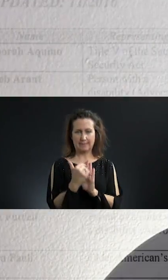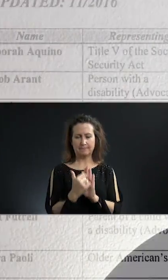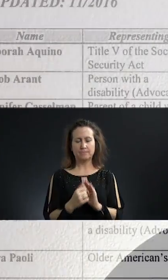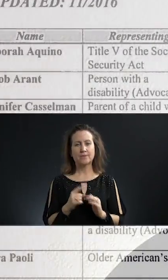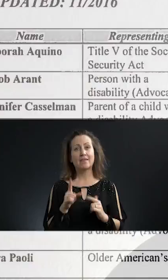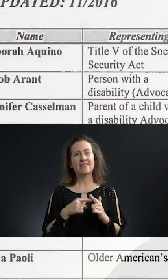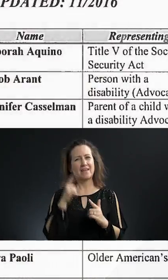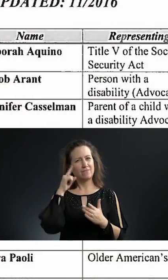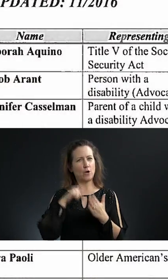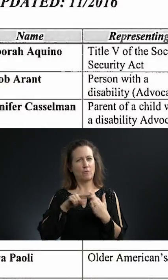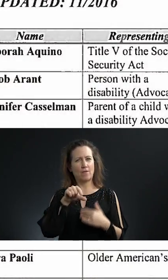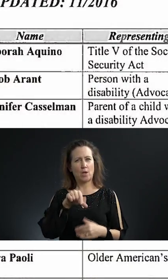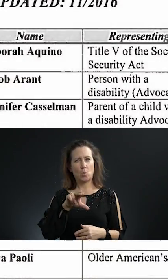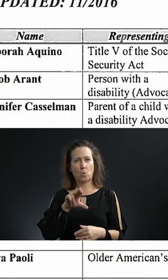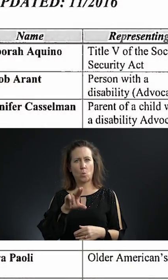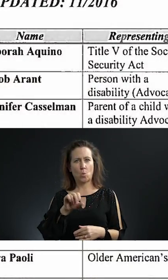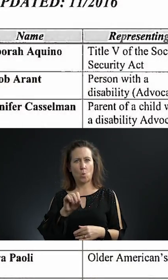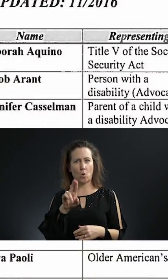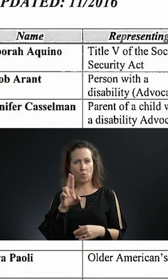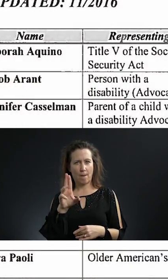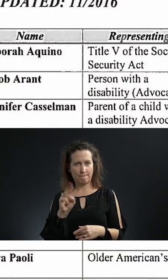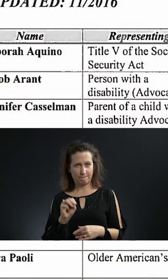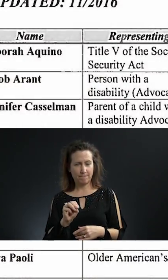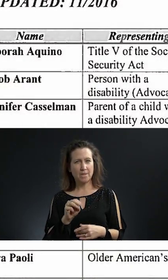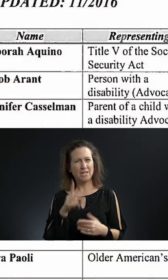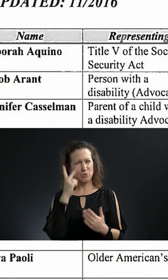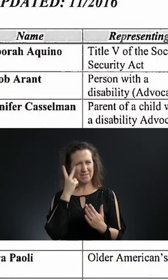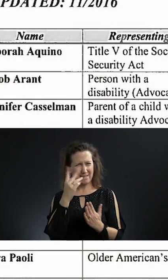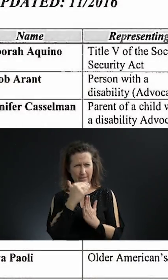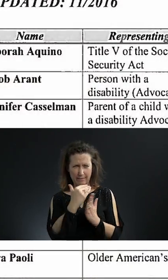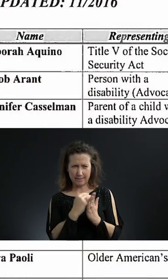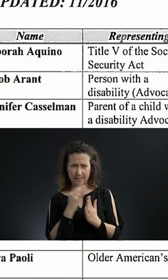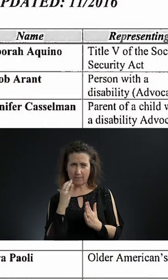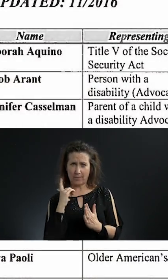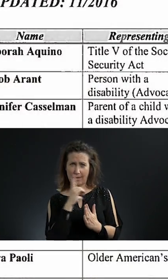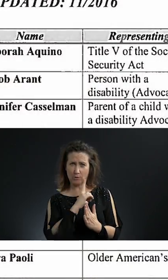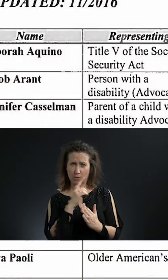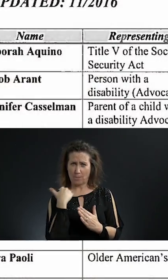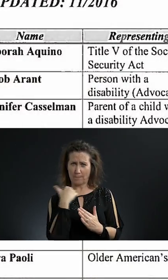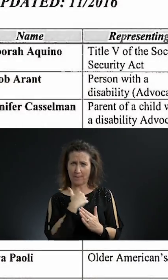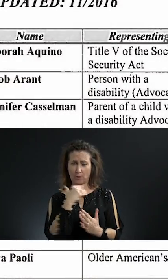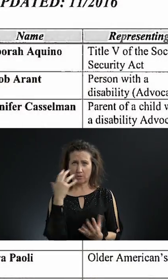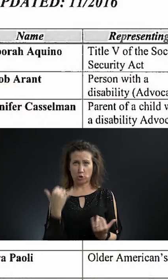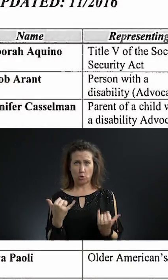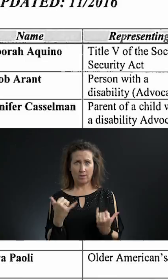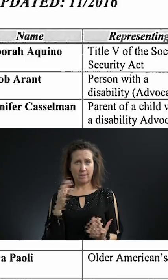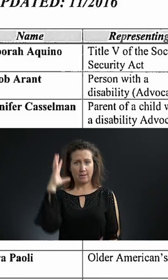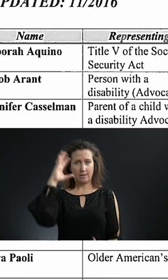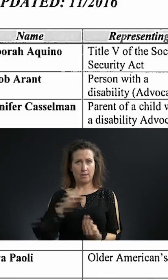you will see in front of you a list of all the council members there are currently 20 council members and